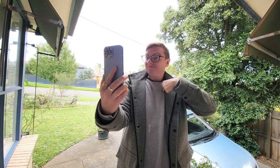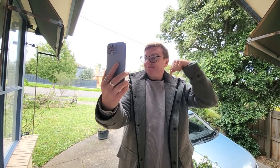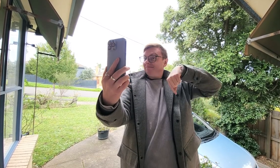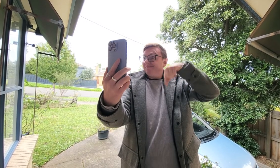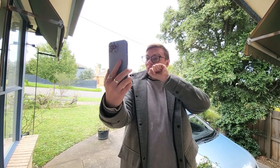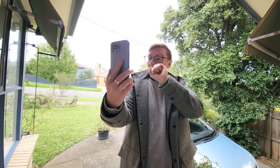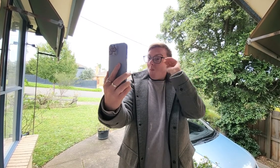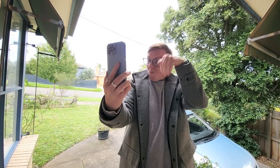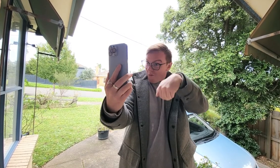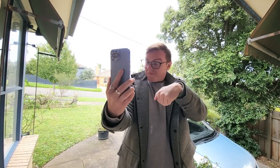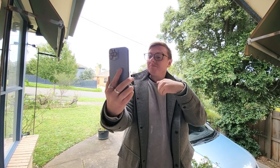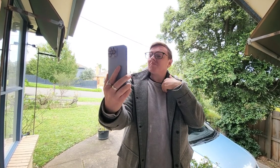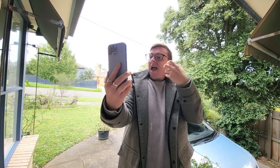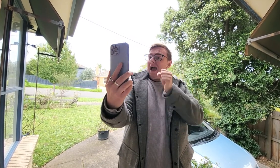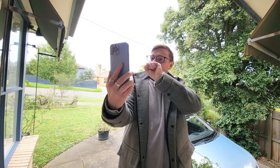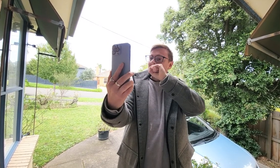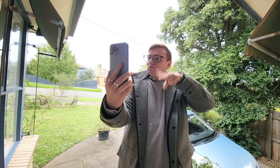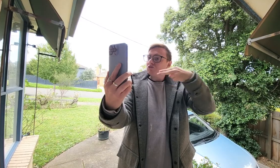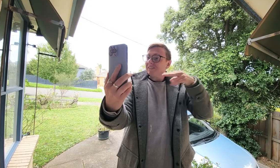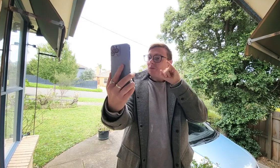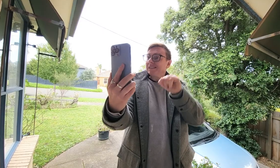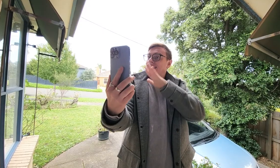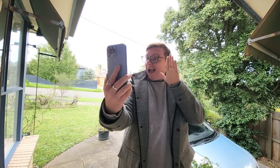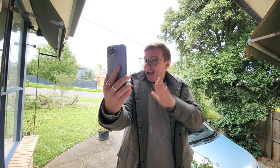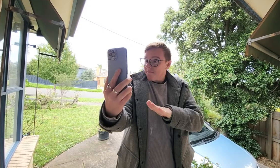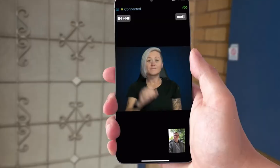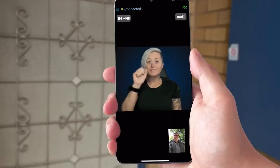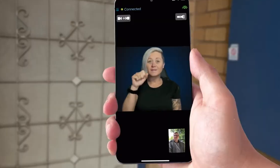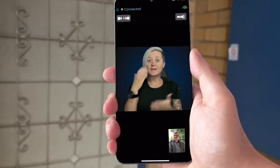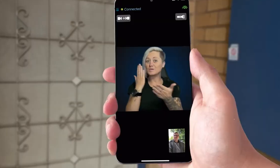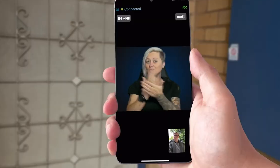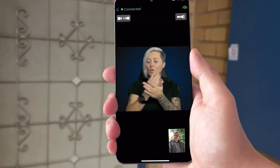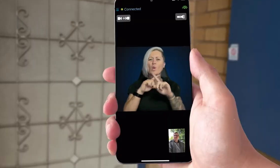I have a present here for Sam. Yes, sure.